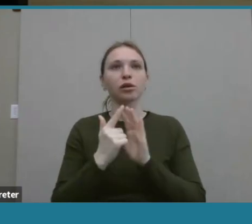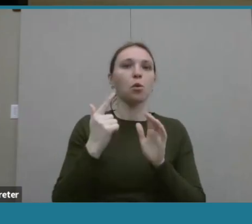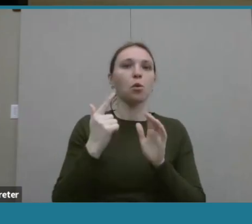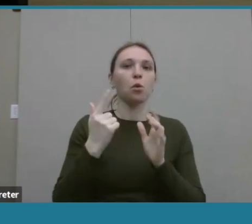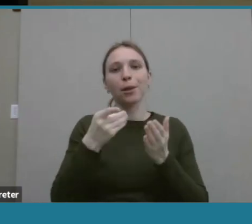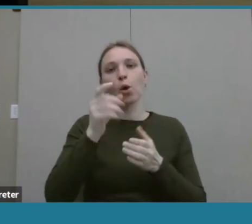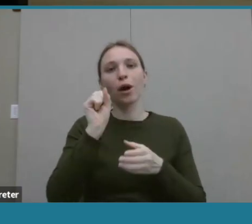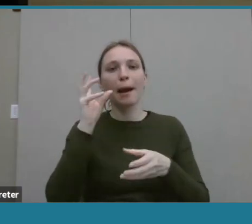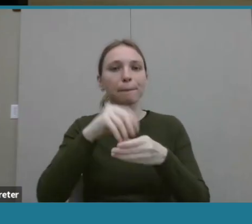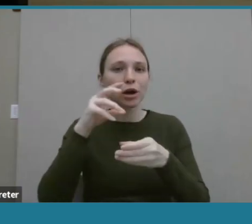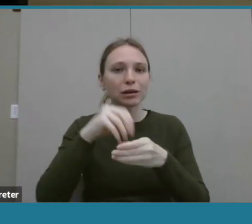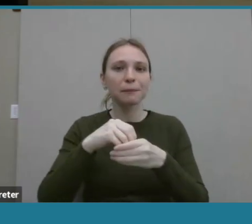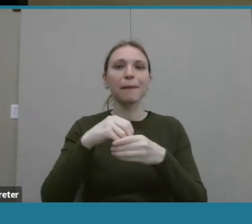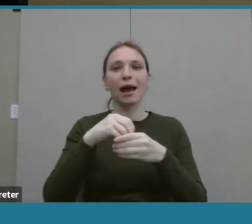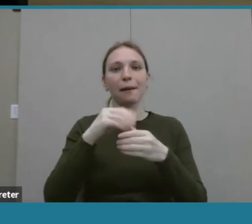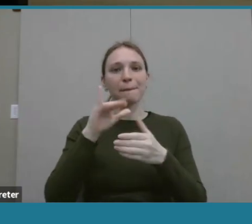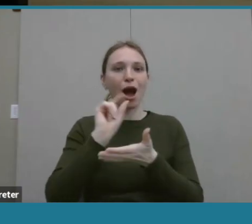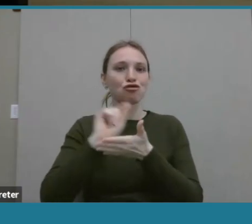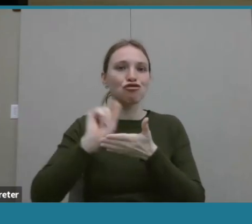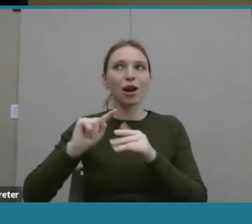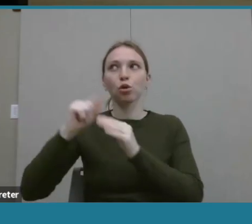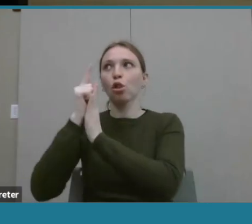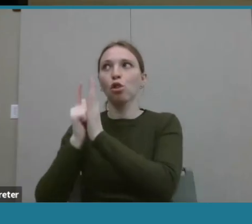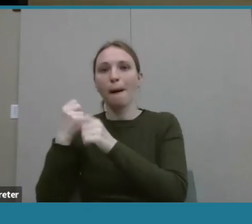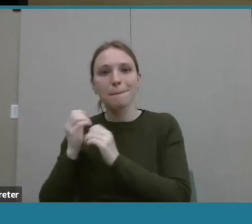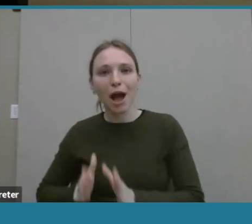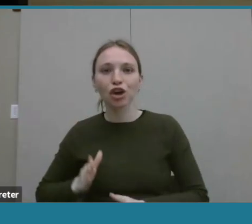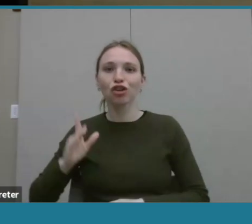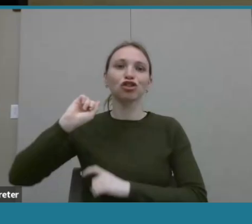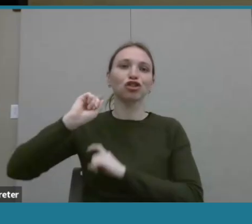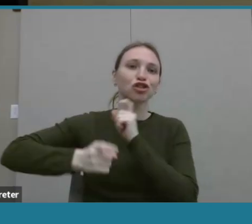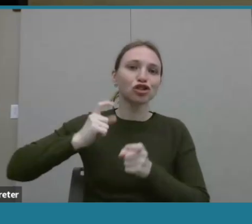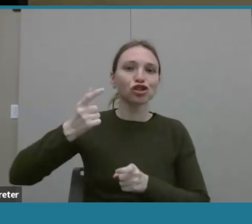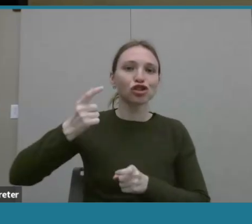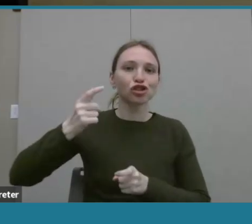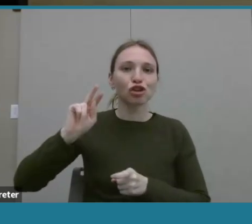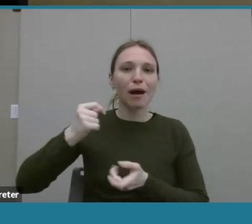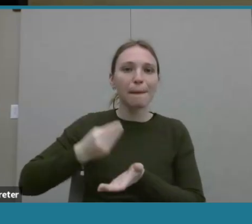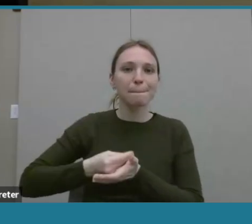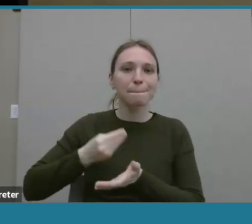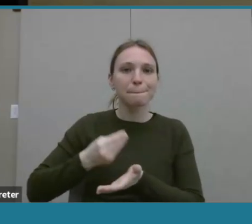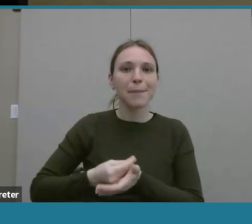by writing to lawmakers or grants or things like that we share often in our newsletter. Survey.